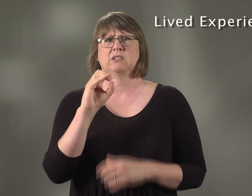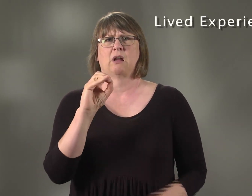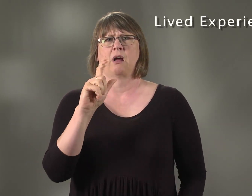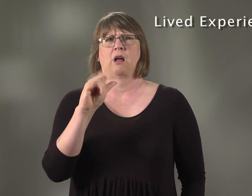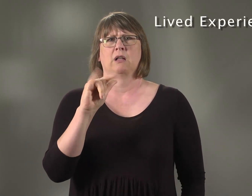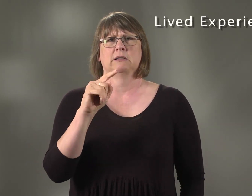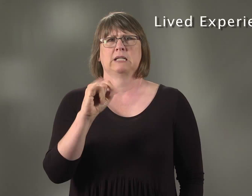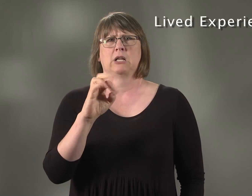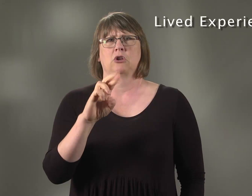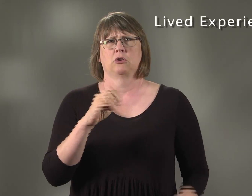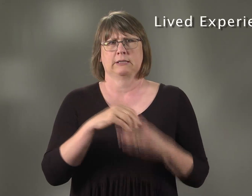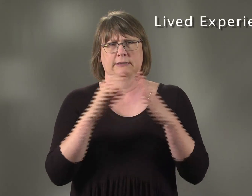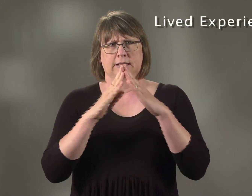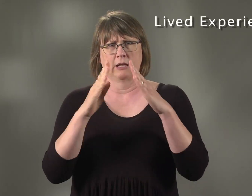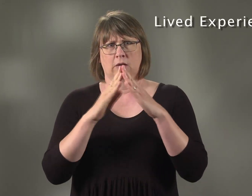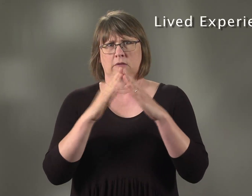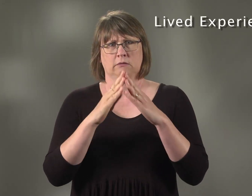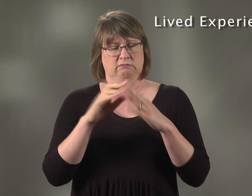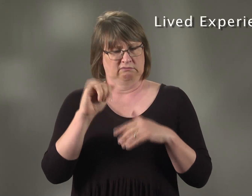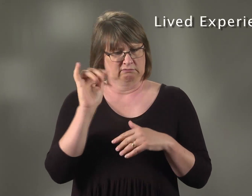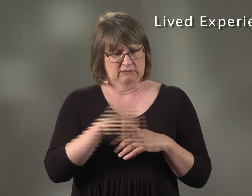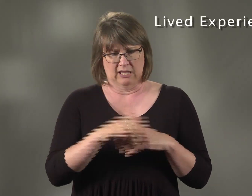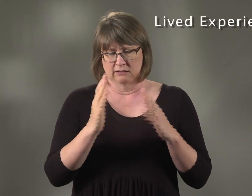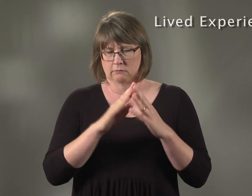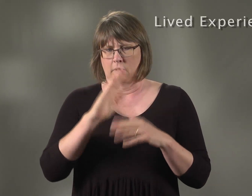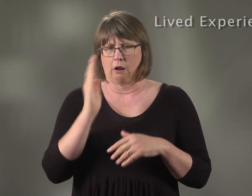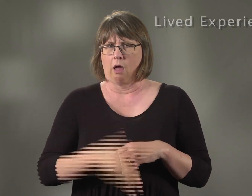I was a solitaire in a town that had never had a deaf student before.